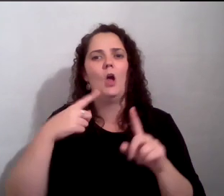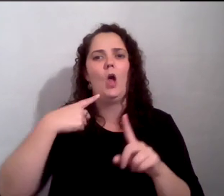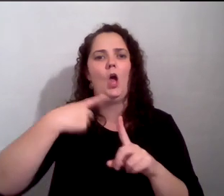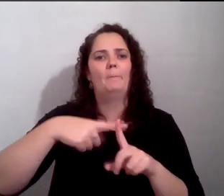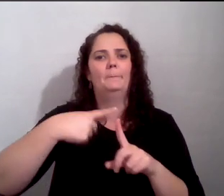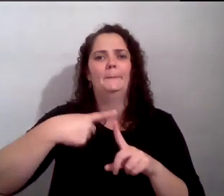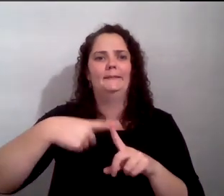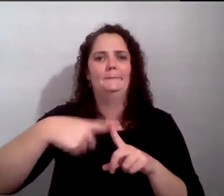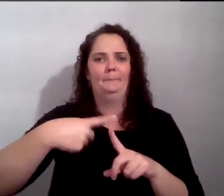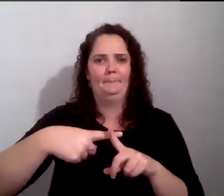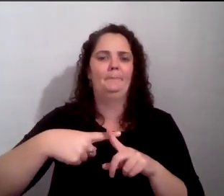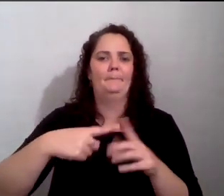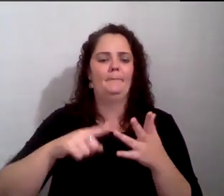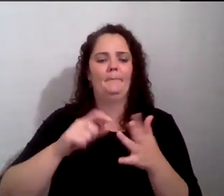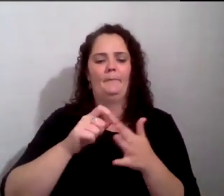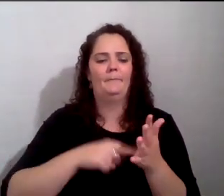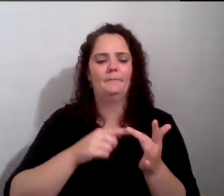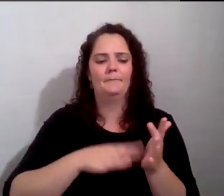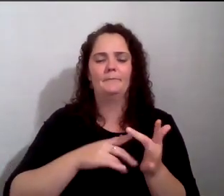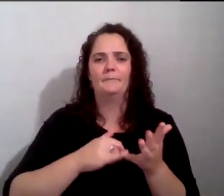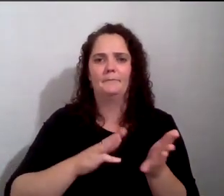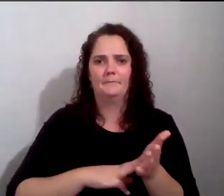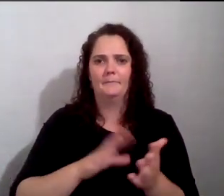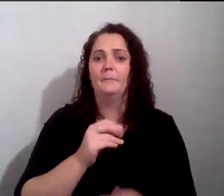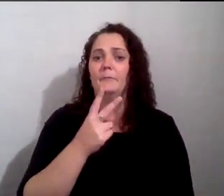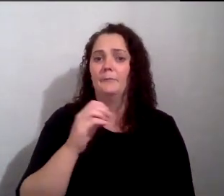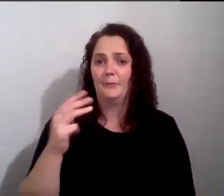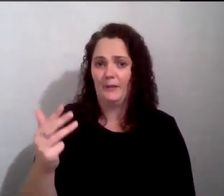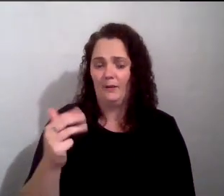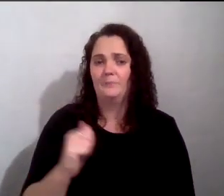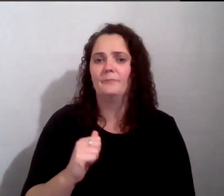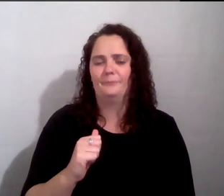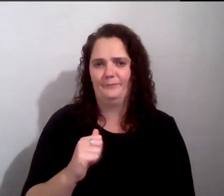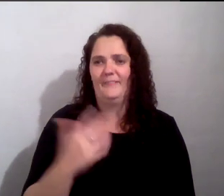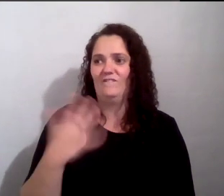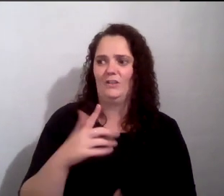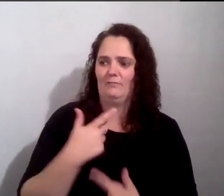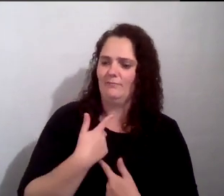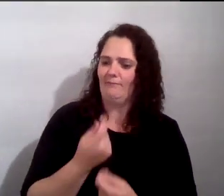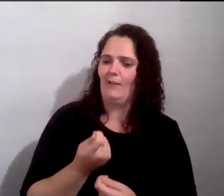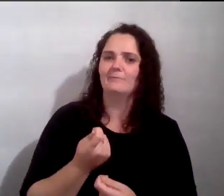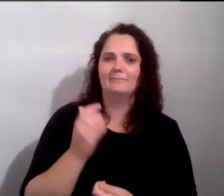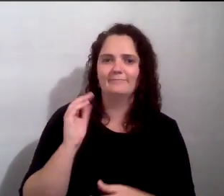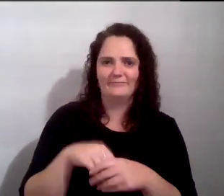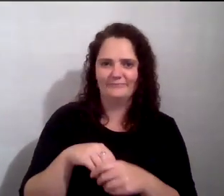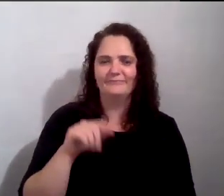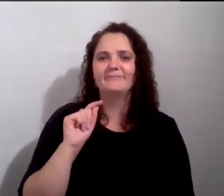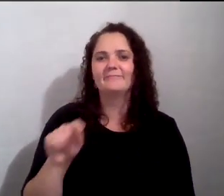show called Optimism that was at QAGOMA in 2009 and at the time so we were invited to participate in the show